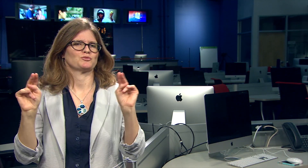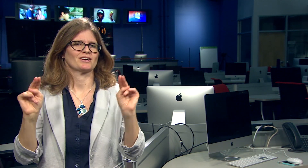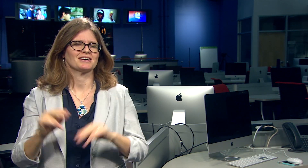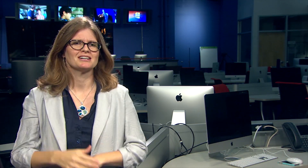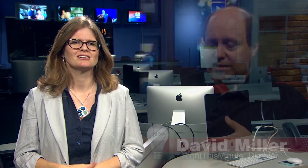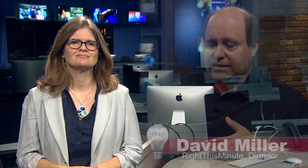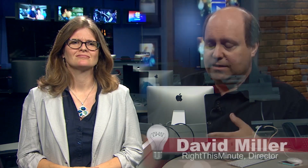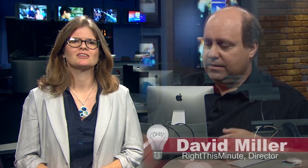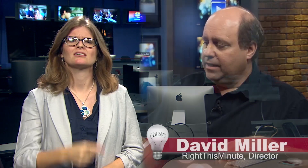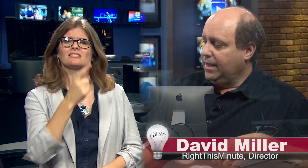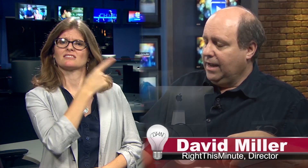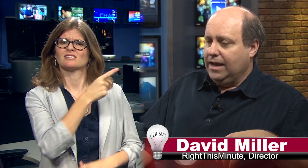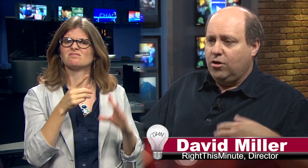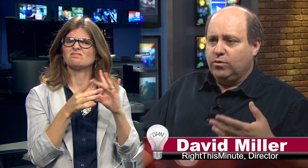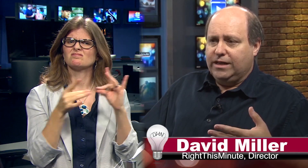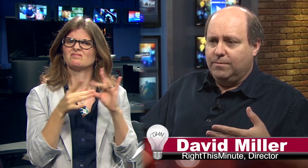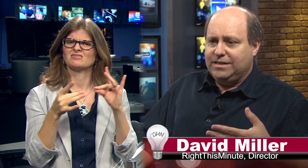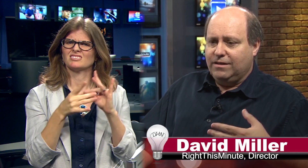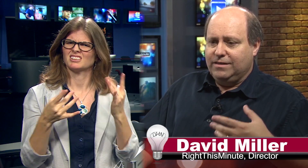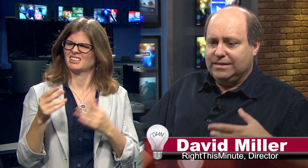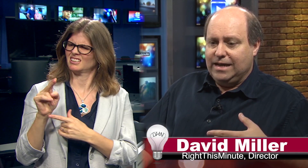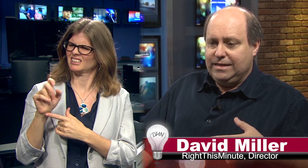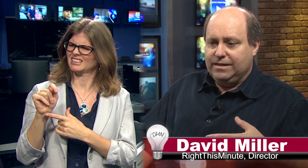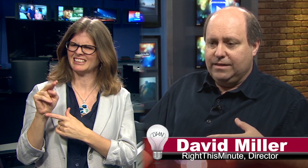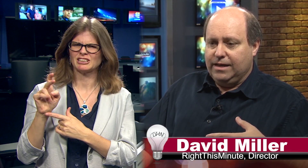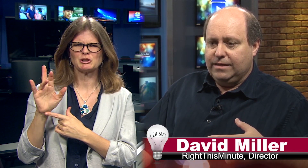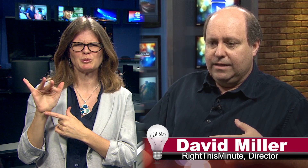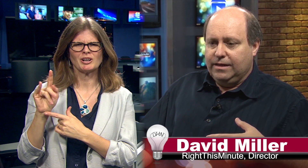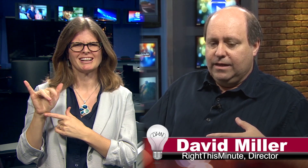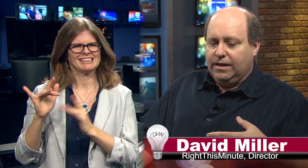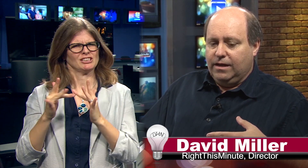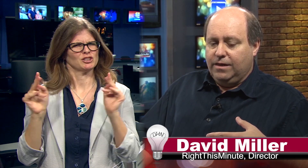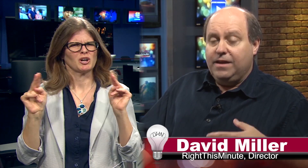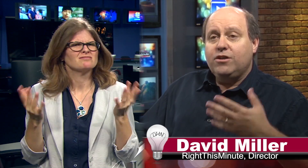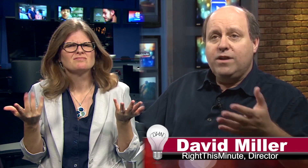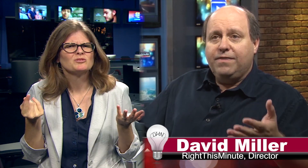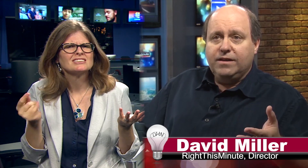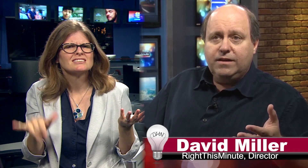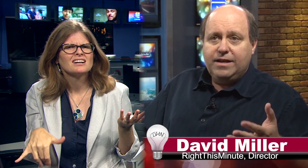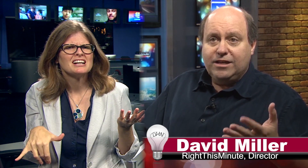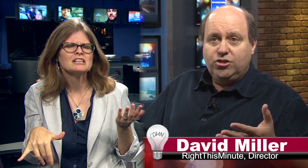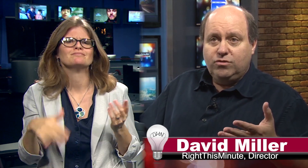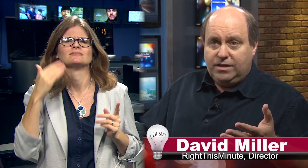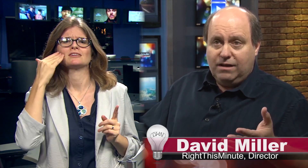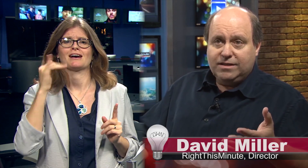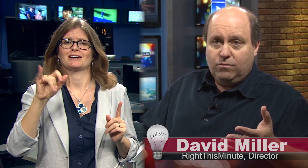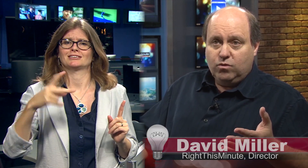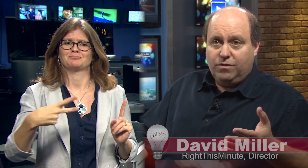David Miller: “It all really comes down to this idea that the internet that connects you to the outside